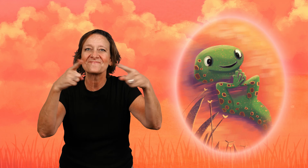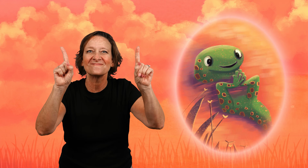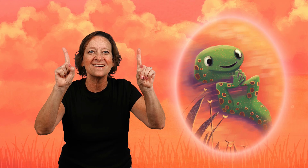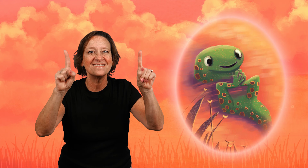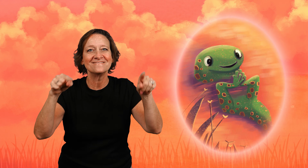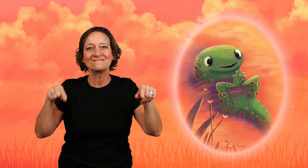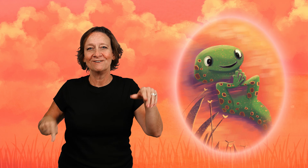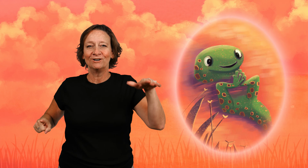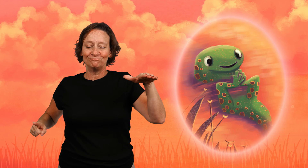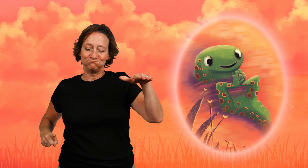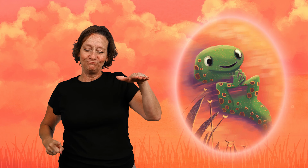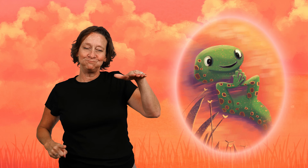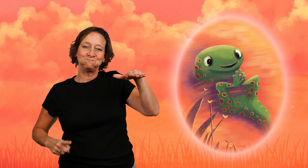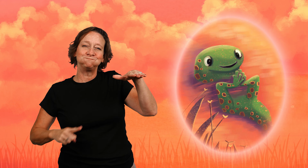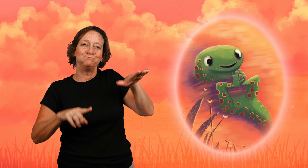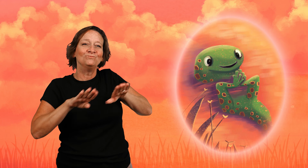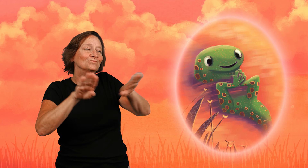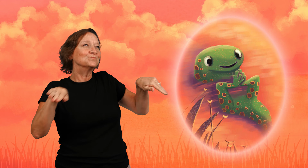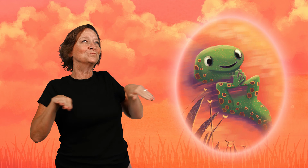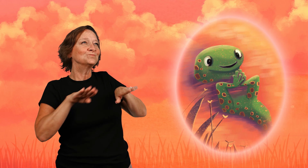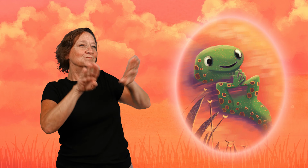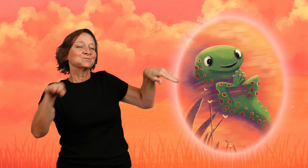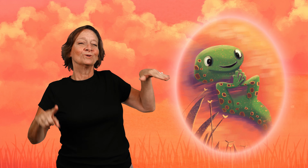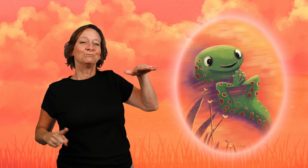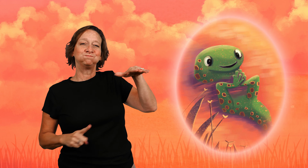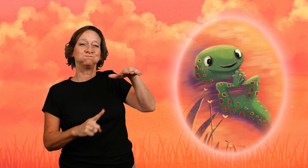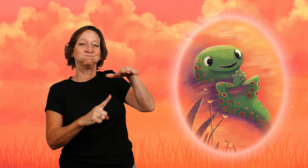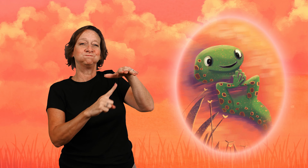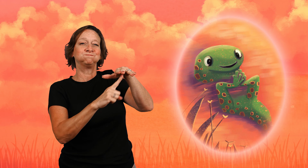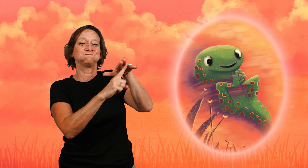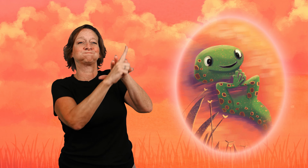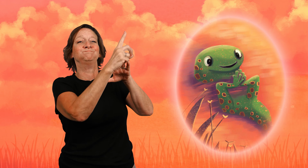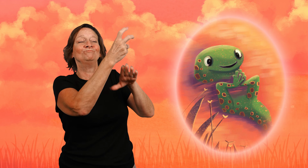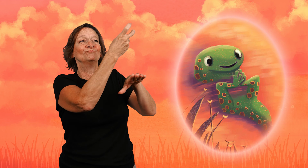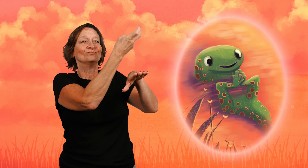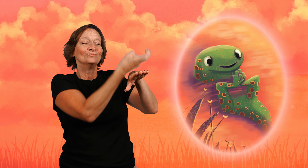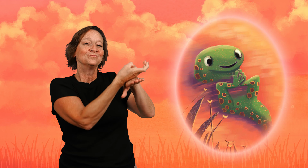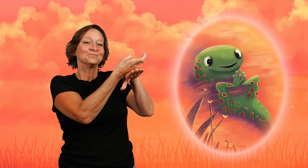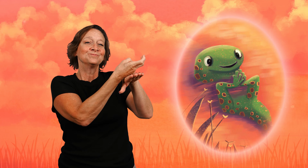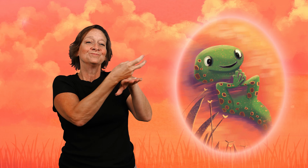Finally Tadpole turned and swam back to the surface.